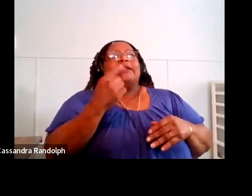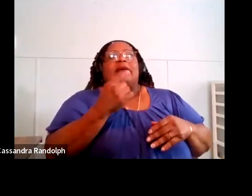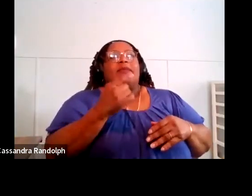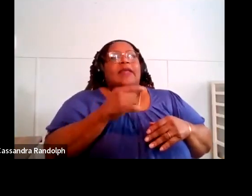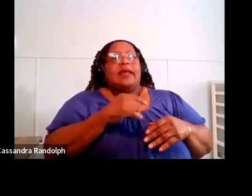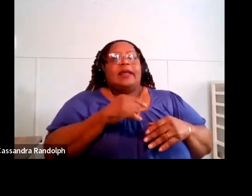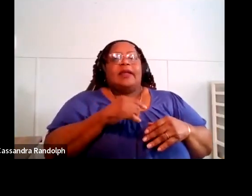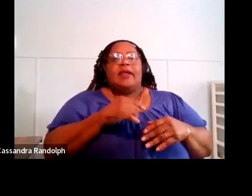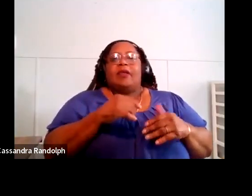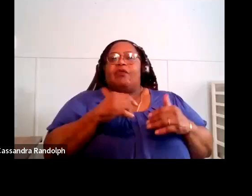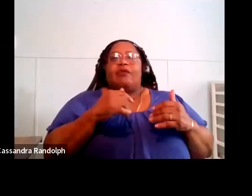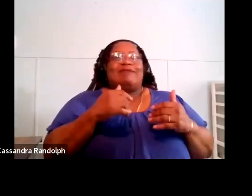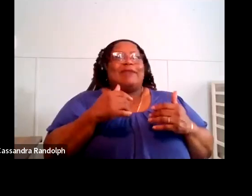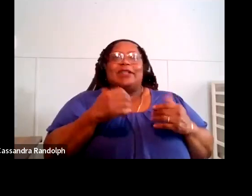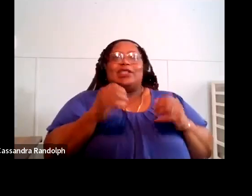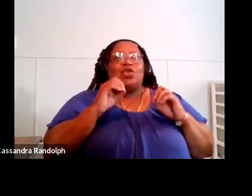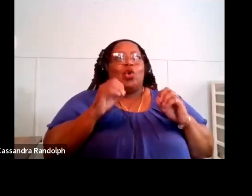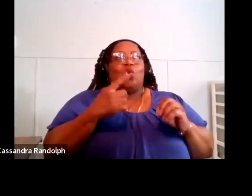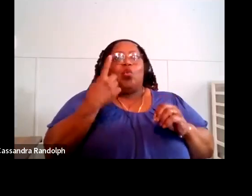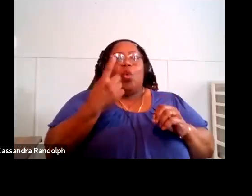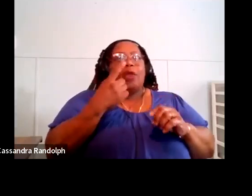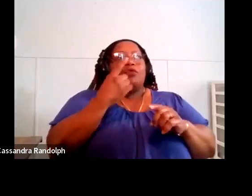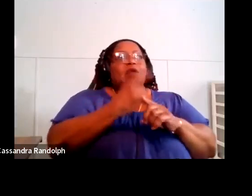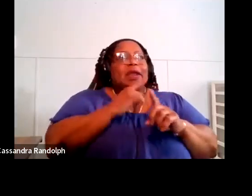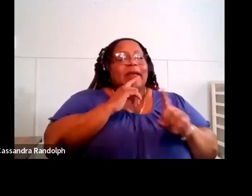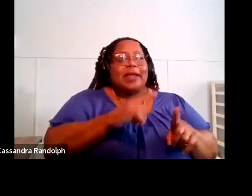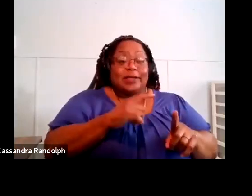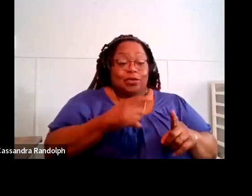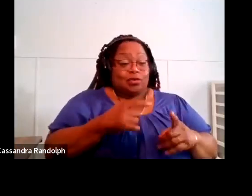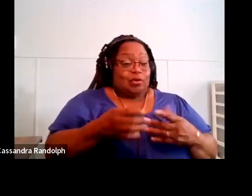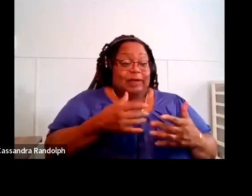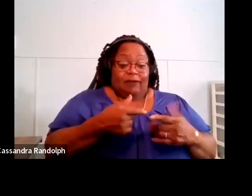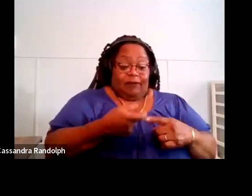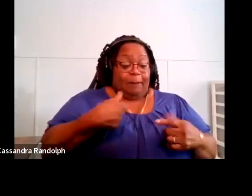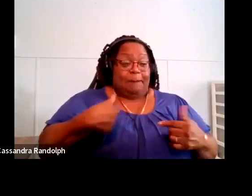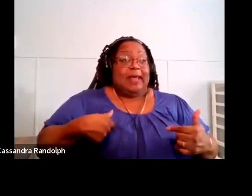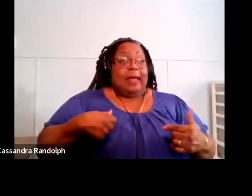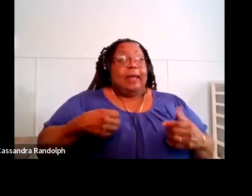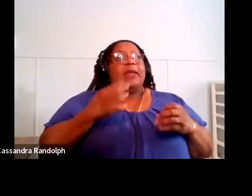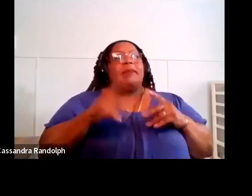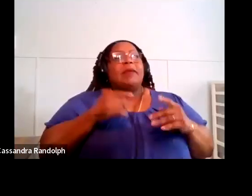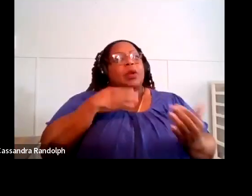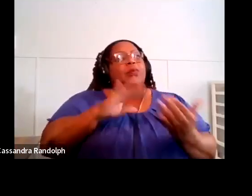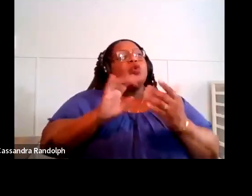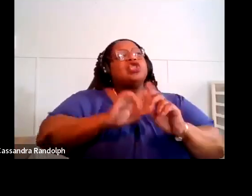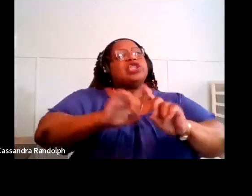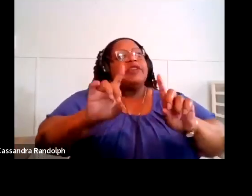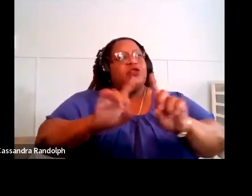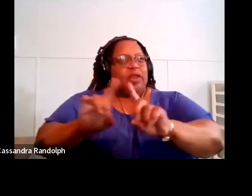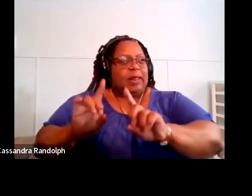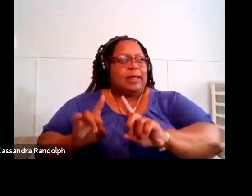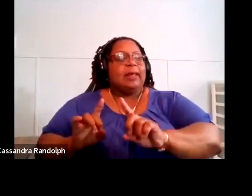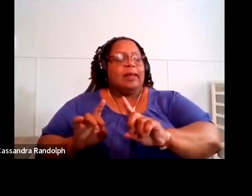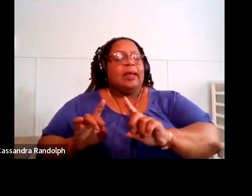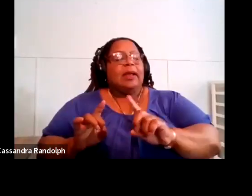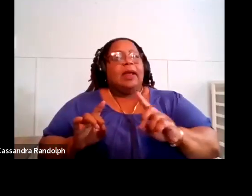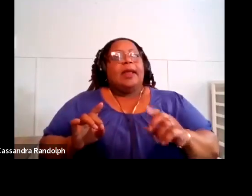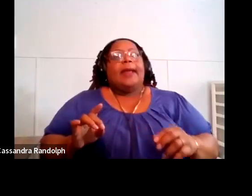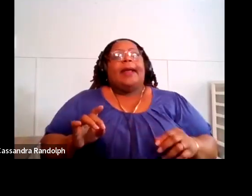» RONNESSA: Exactly. » REP McCLINTON: That's a very good question and something